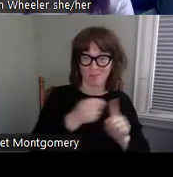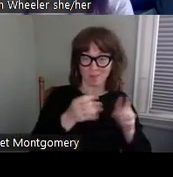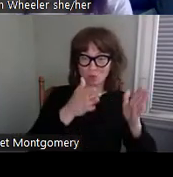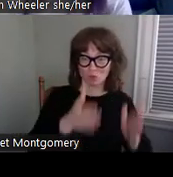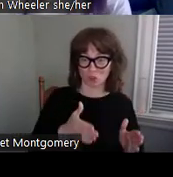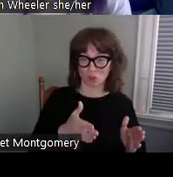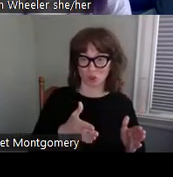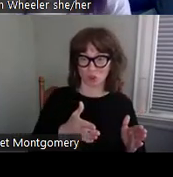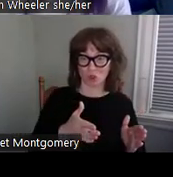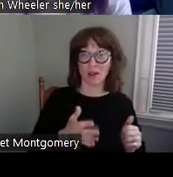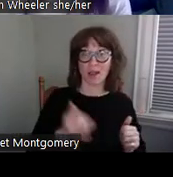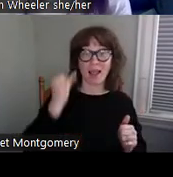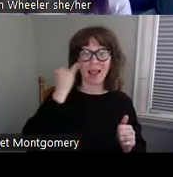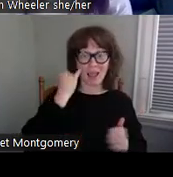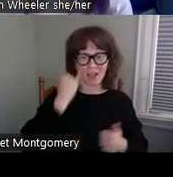survivor. 13:10:37 Many experience while lasting impacts